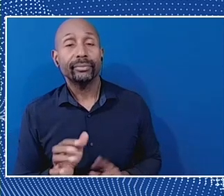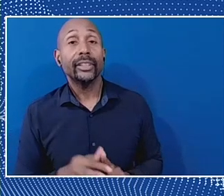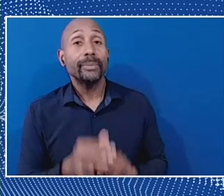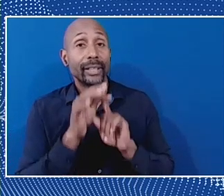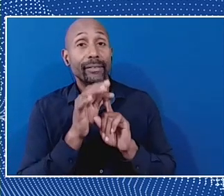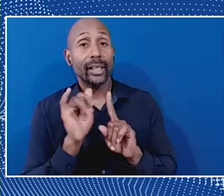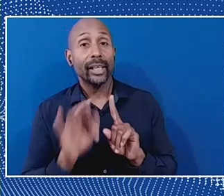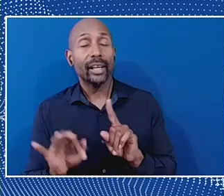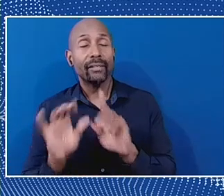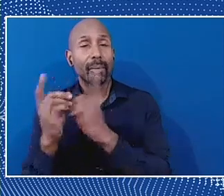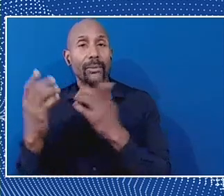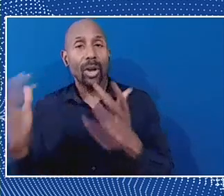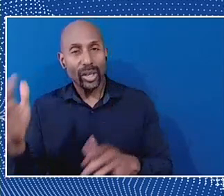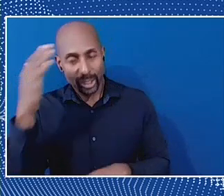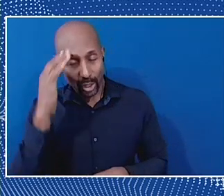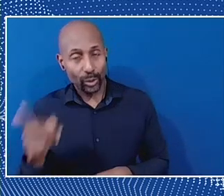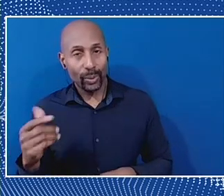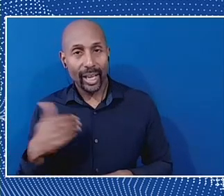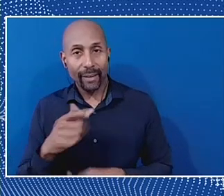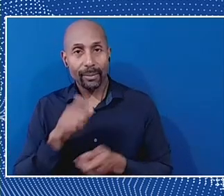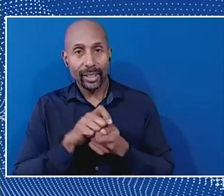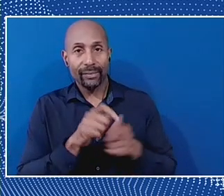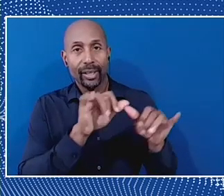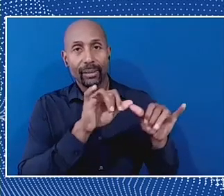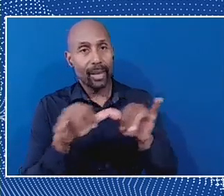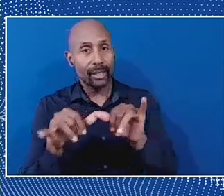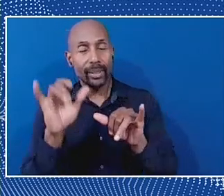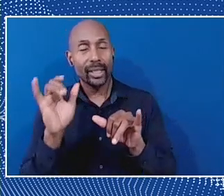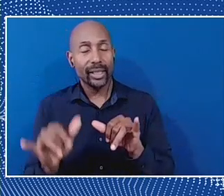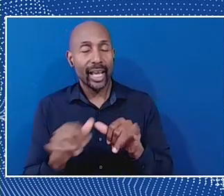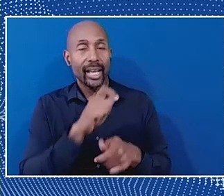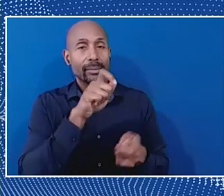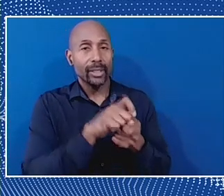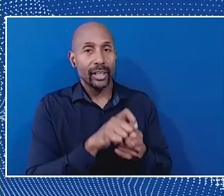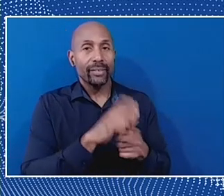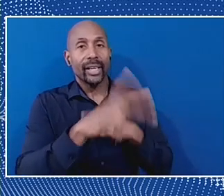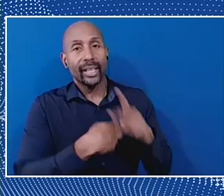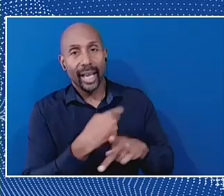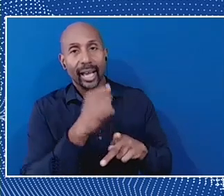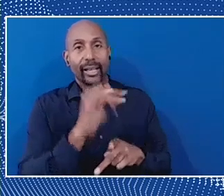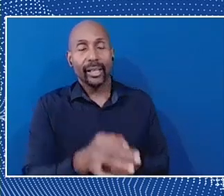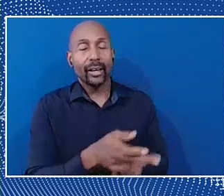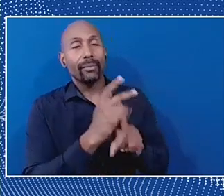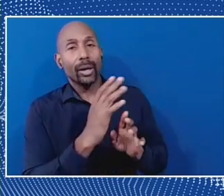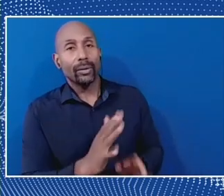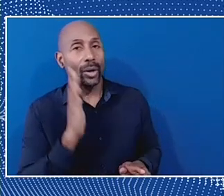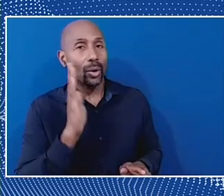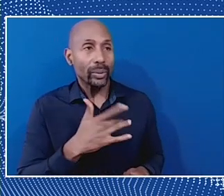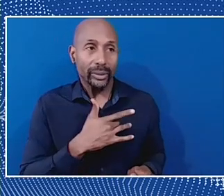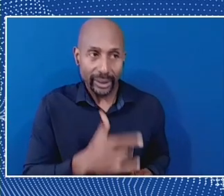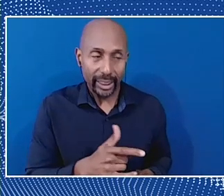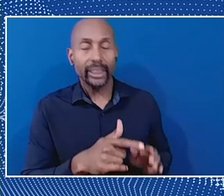there are certain metrics under which a borrower is likely not- is likely to default. I think there are ways that the